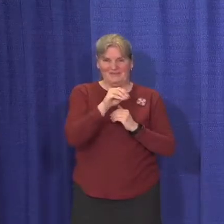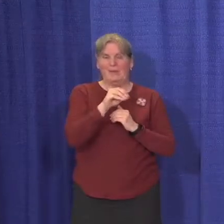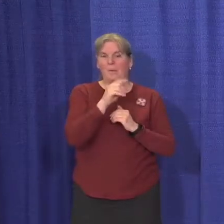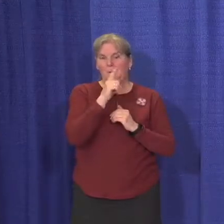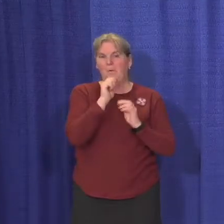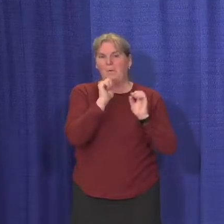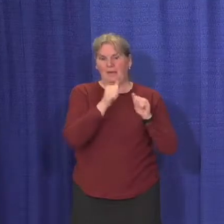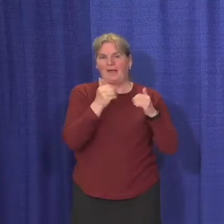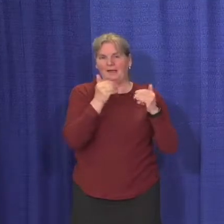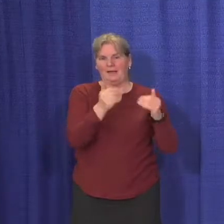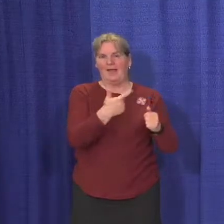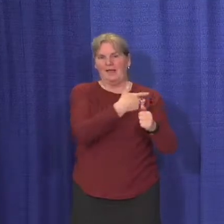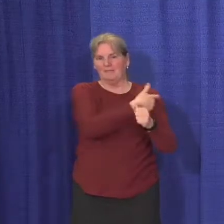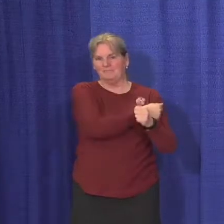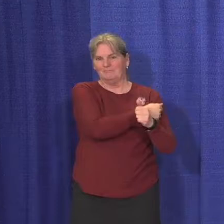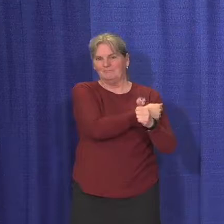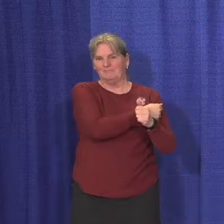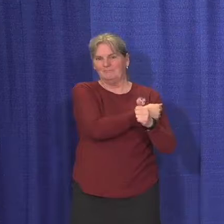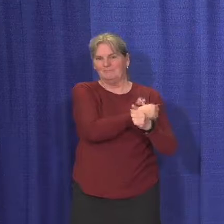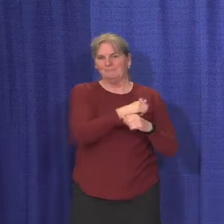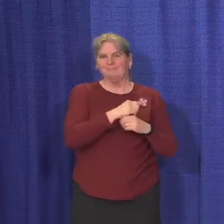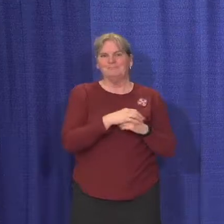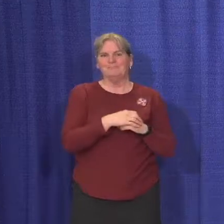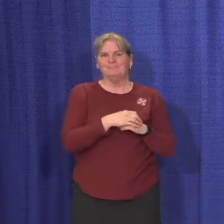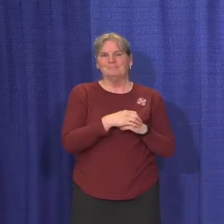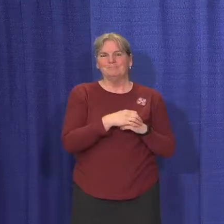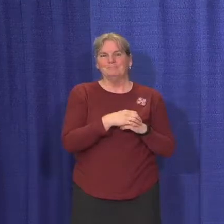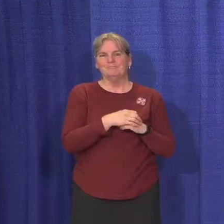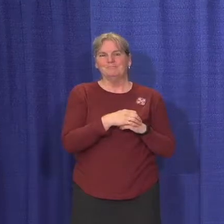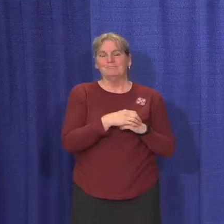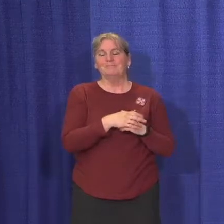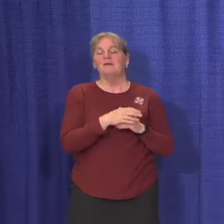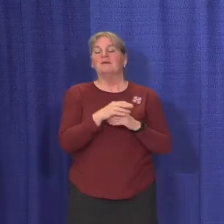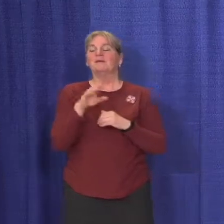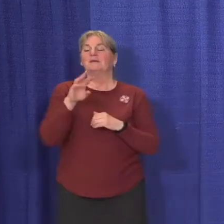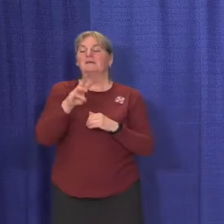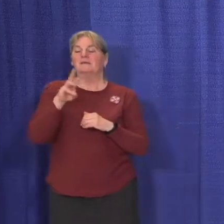75 percent of the eligible adult population.